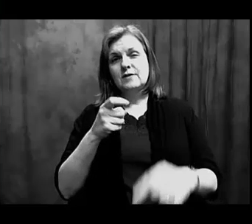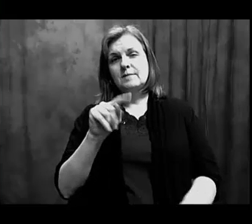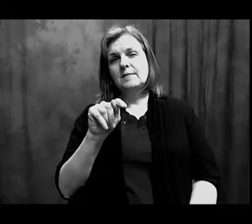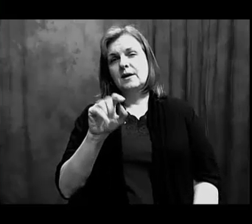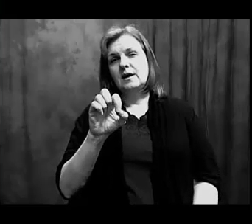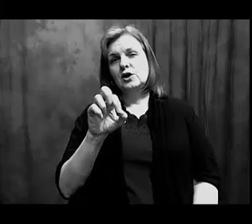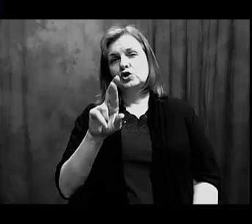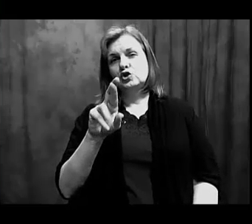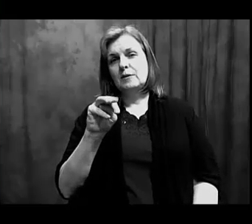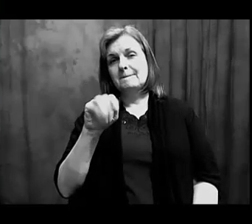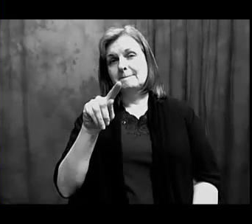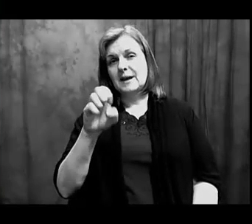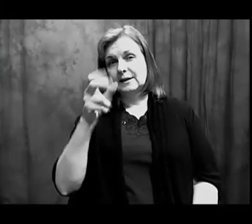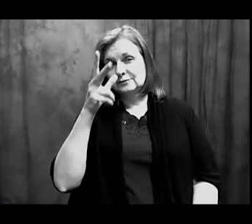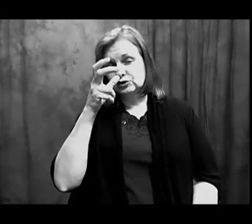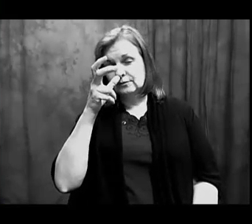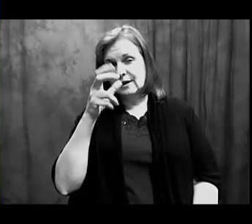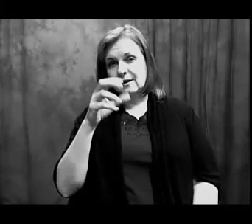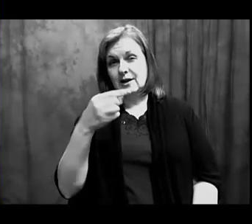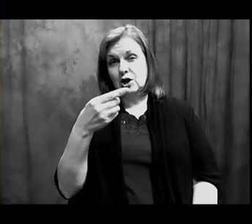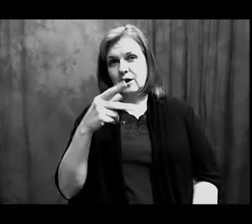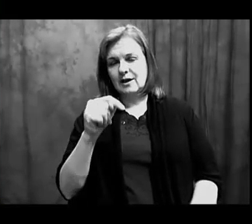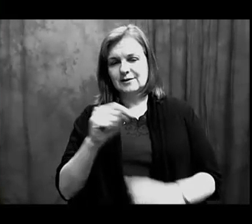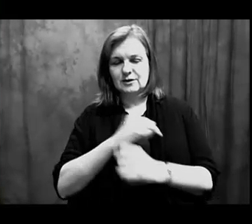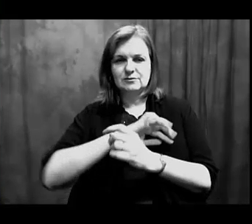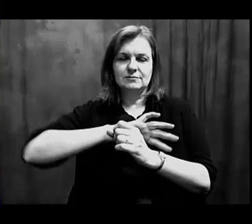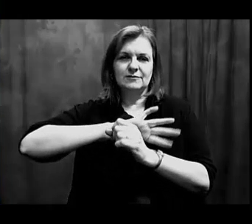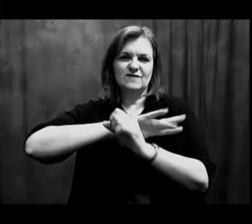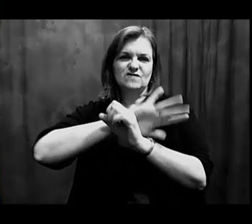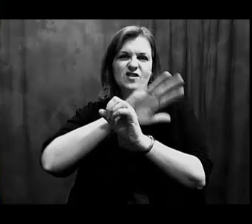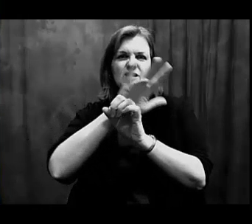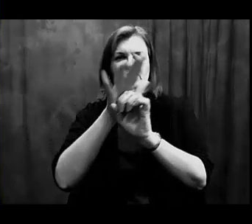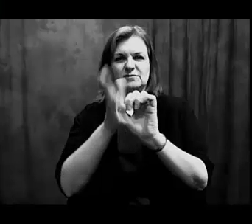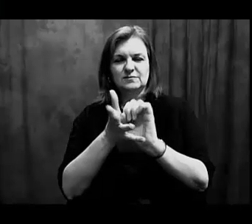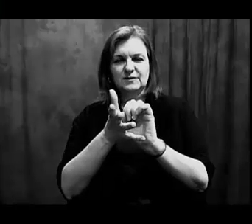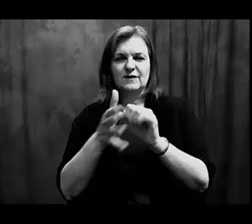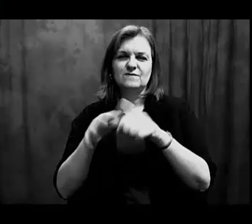covered in flagella -- you see that it looks hairy right?